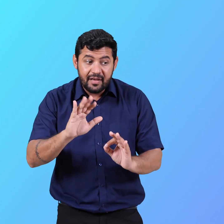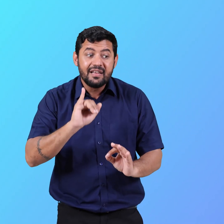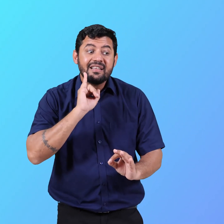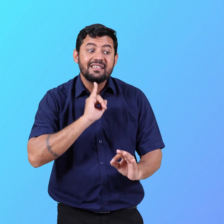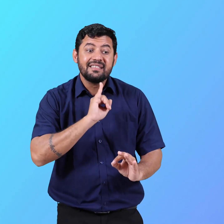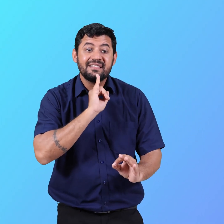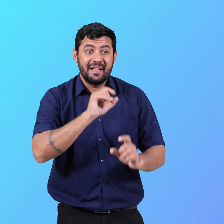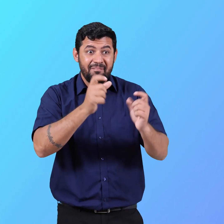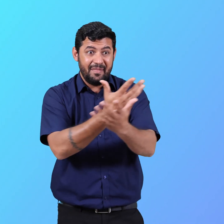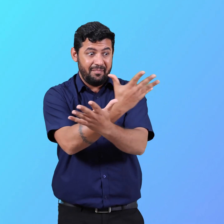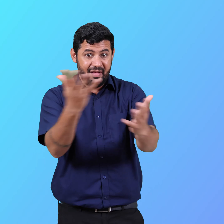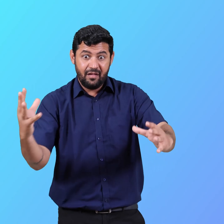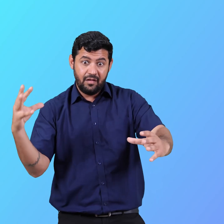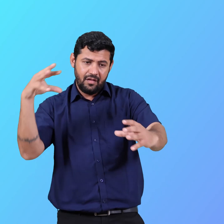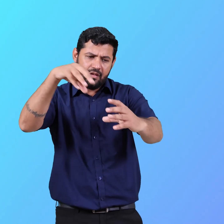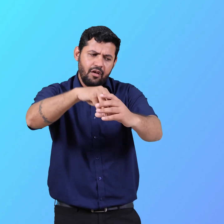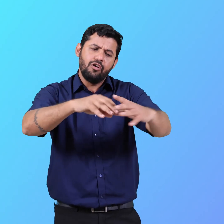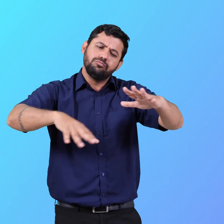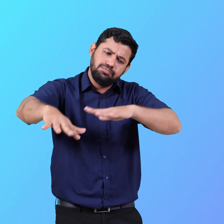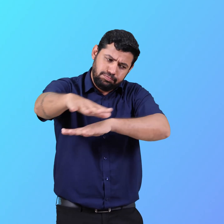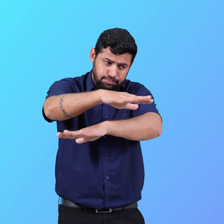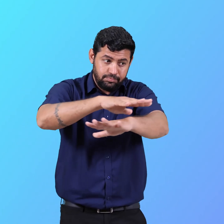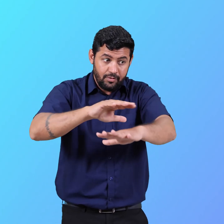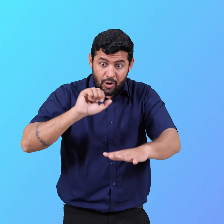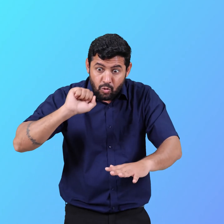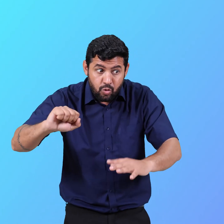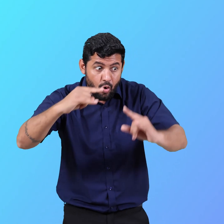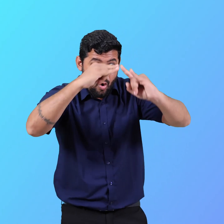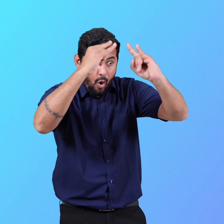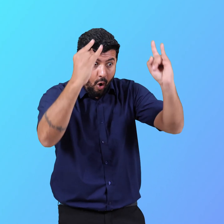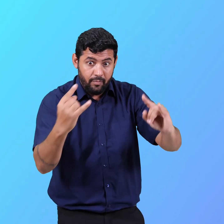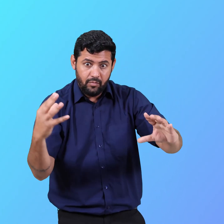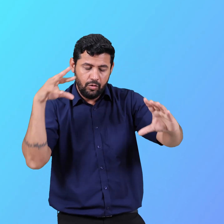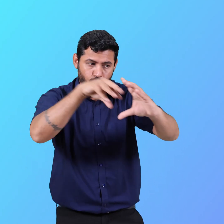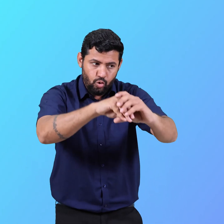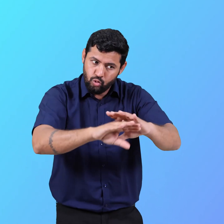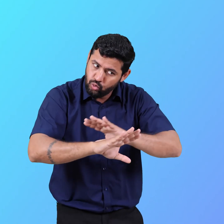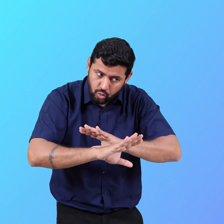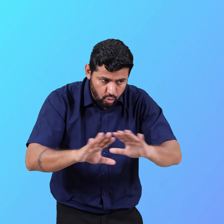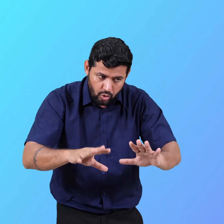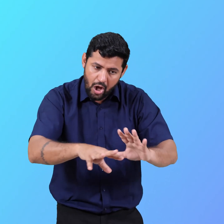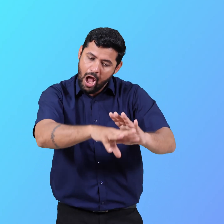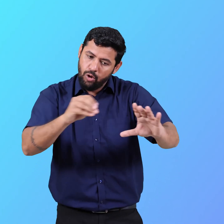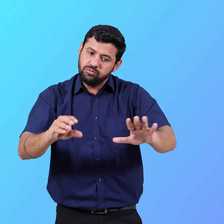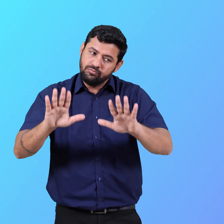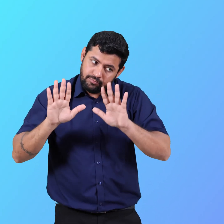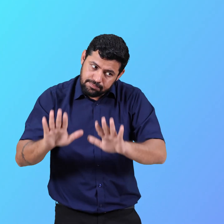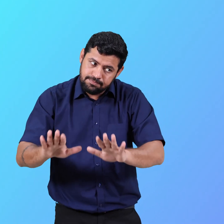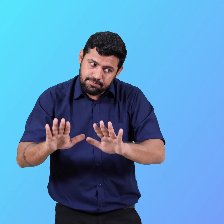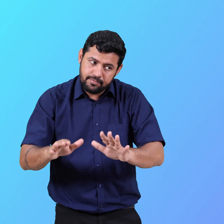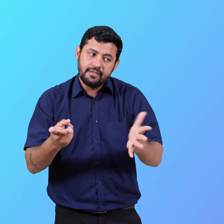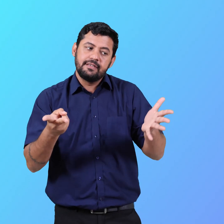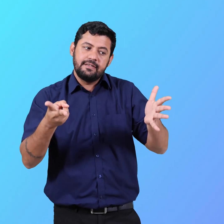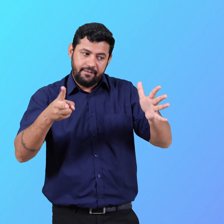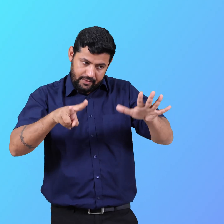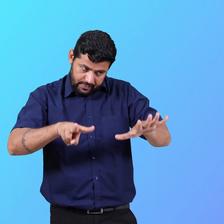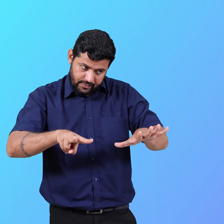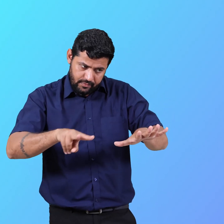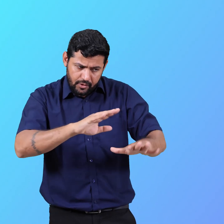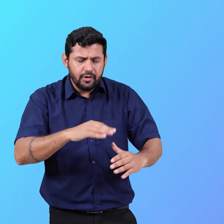They may then go into the camp, but they must stay outside their tent for seven days.